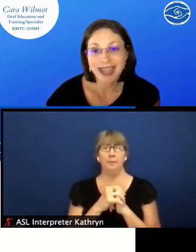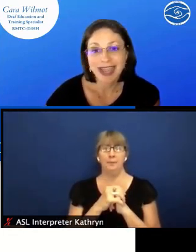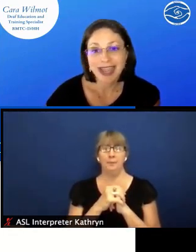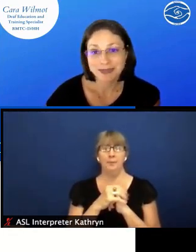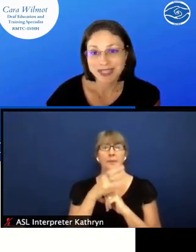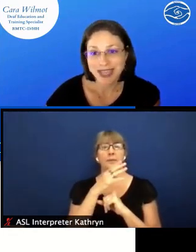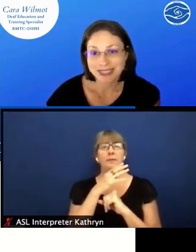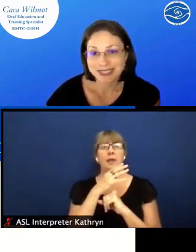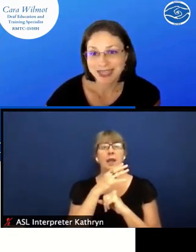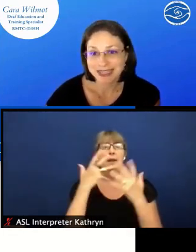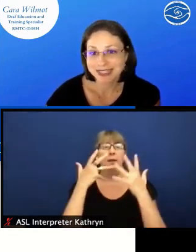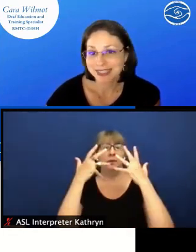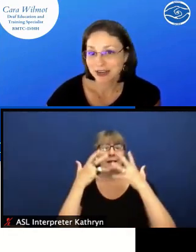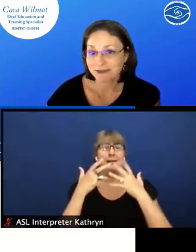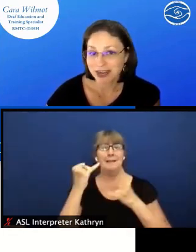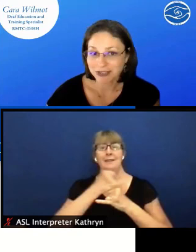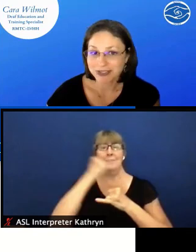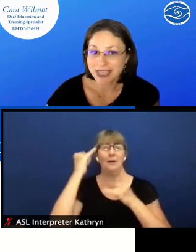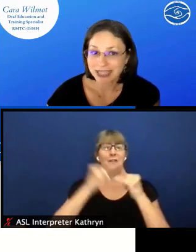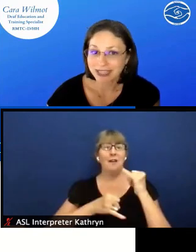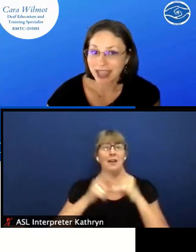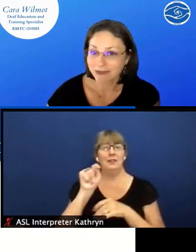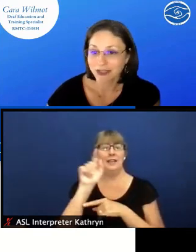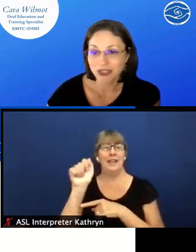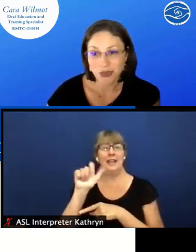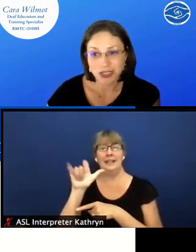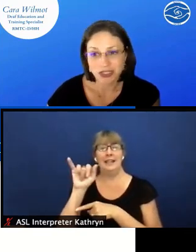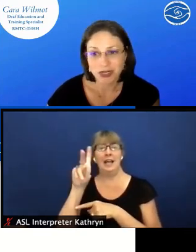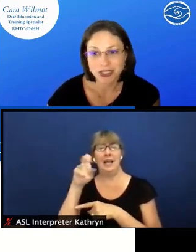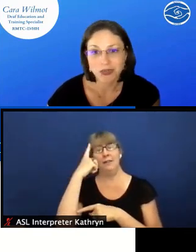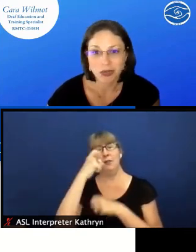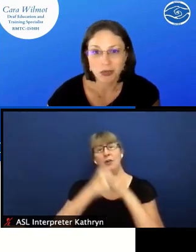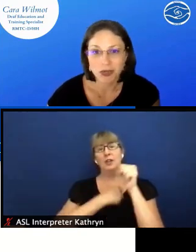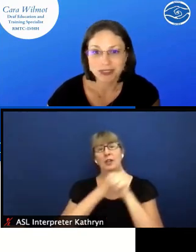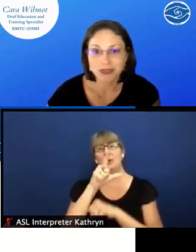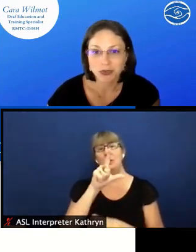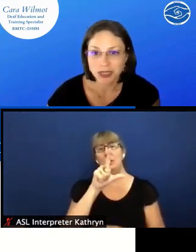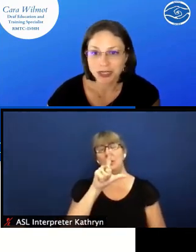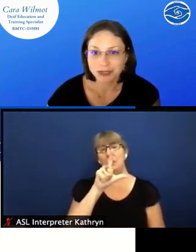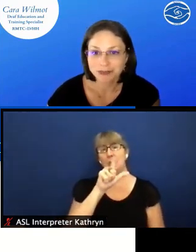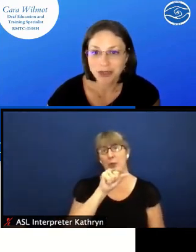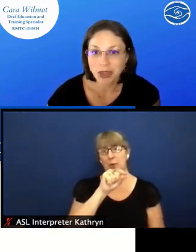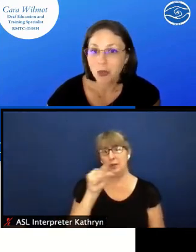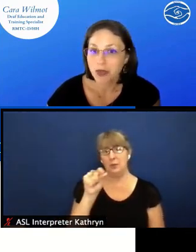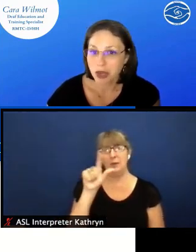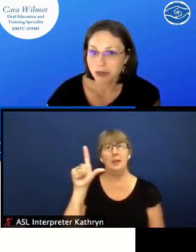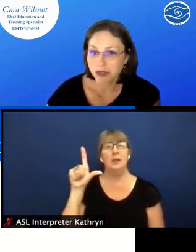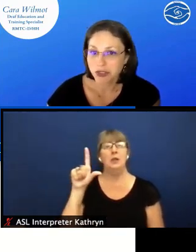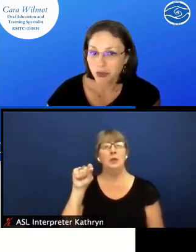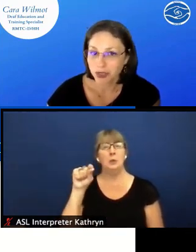I'm sad to say this is our final TA-live! for the 2020-2021 school year. We hope you enjoyed